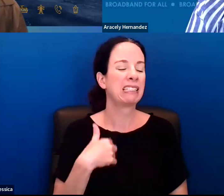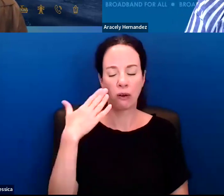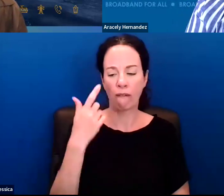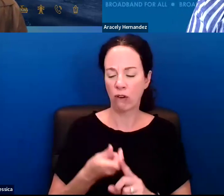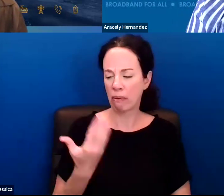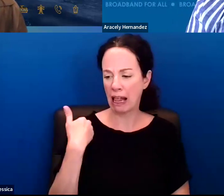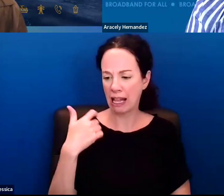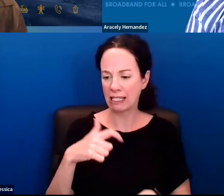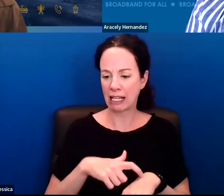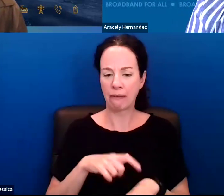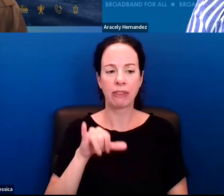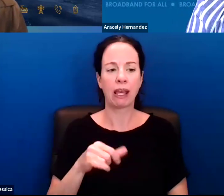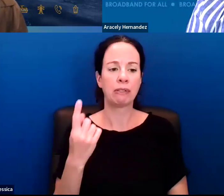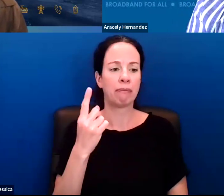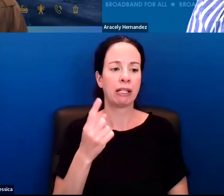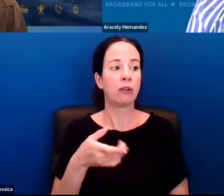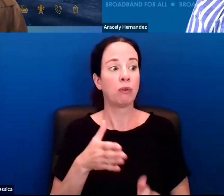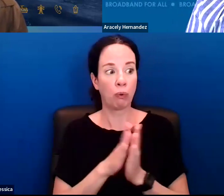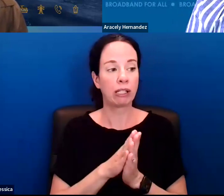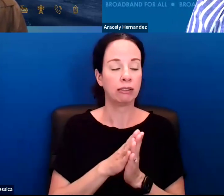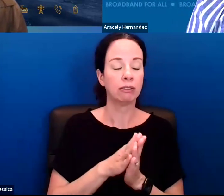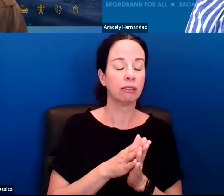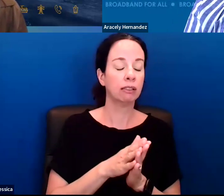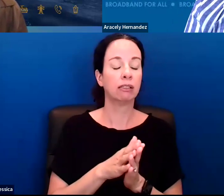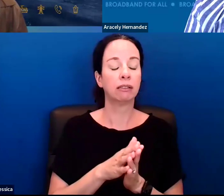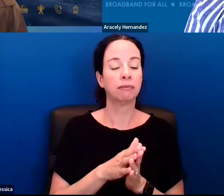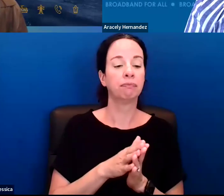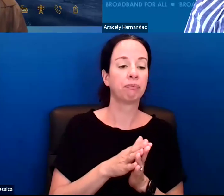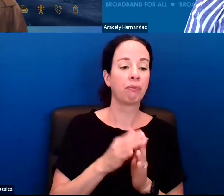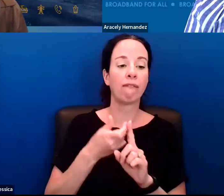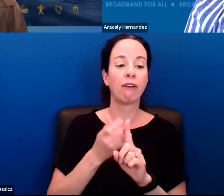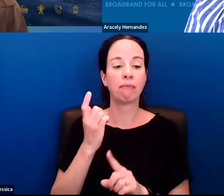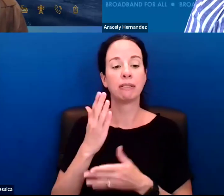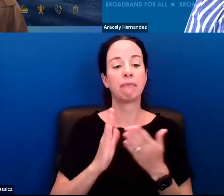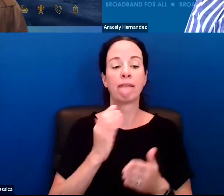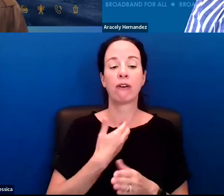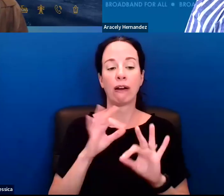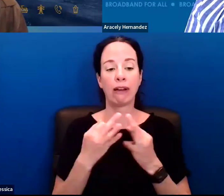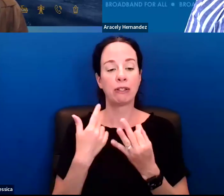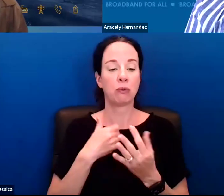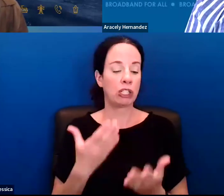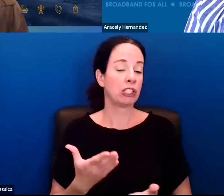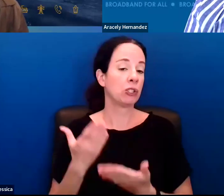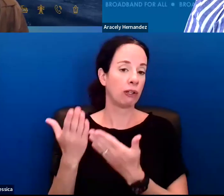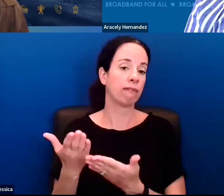time that was something that was requested by some of our families that we serve. Like,